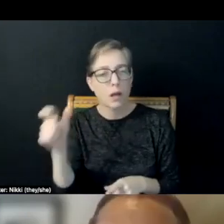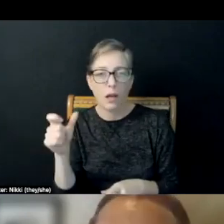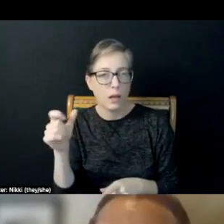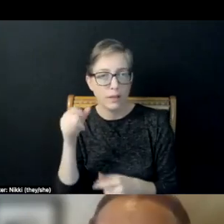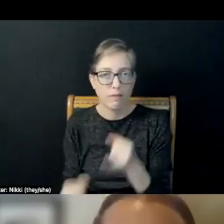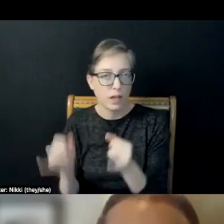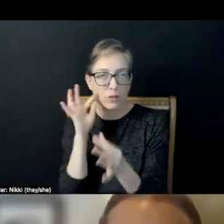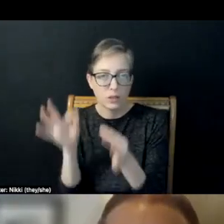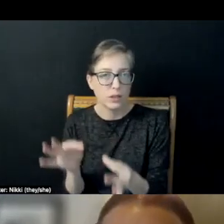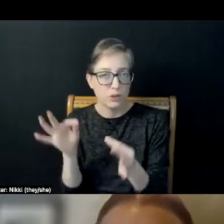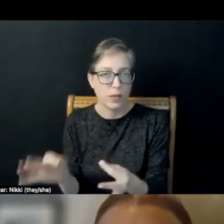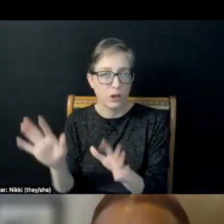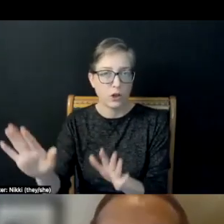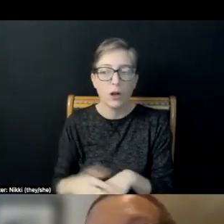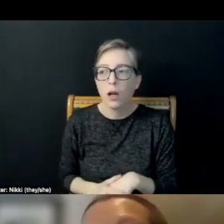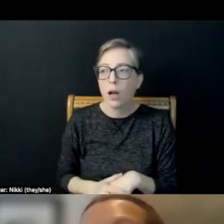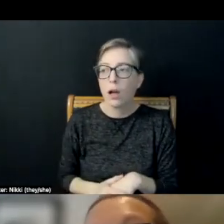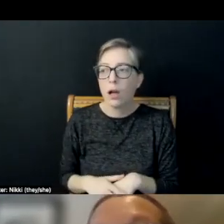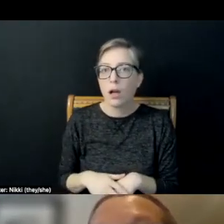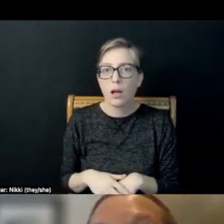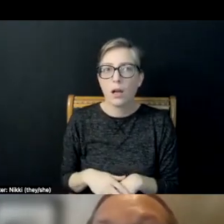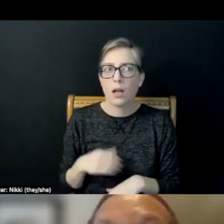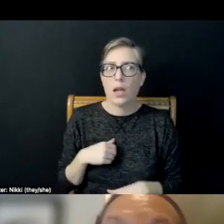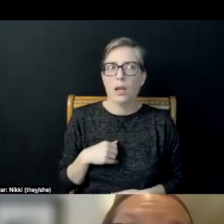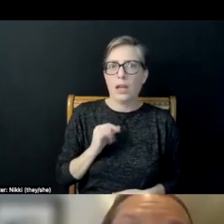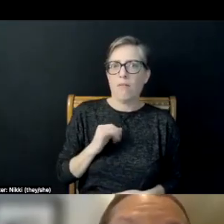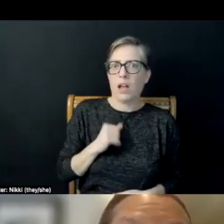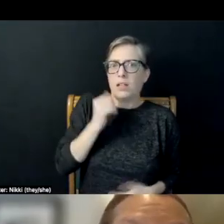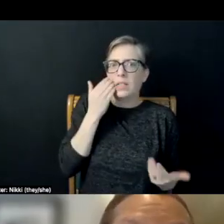I think probably the worst part about the experience too, is that if she had just asked and said.